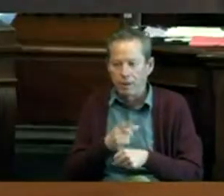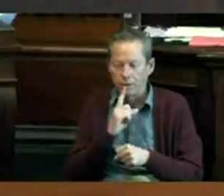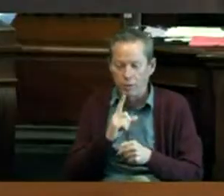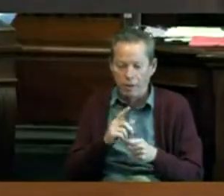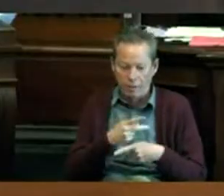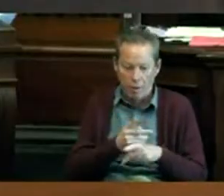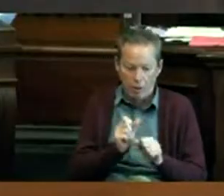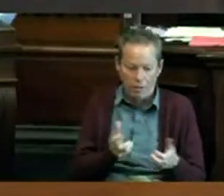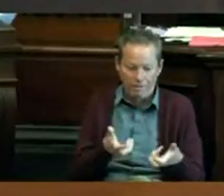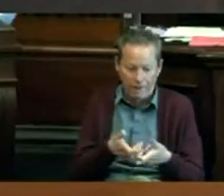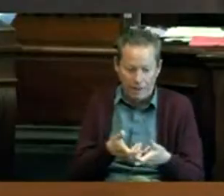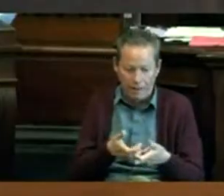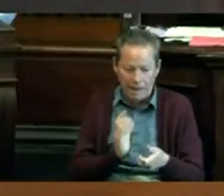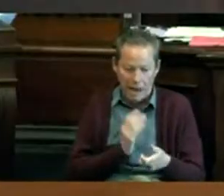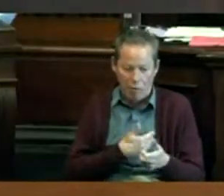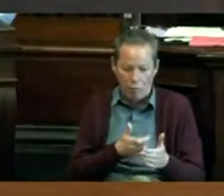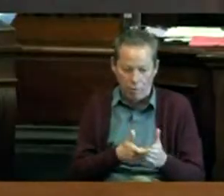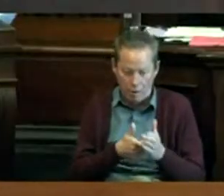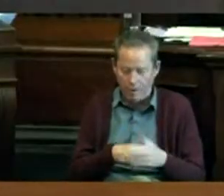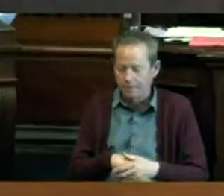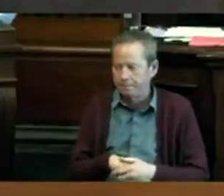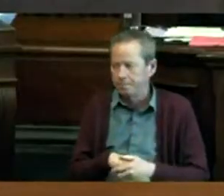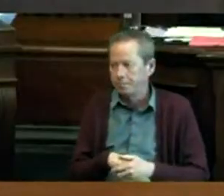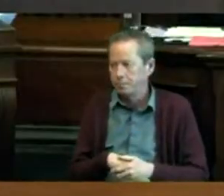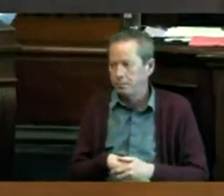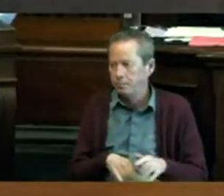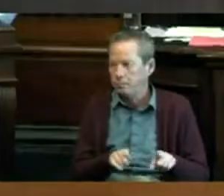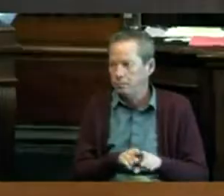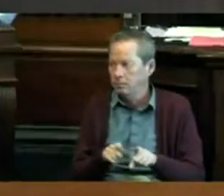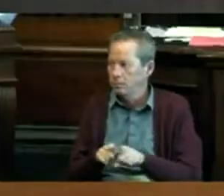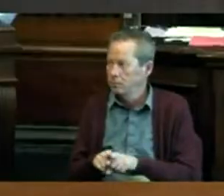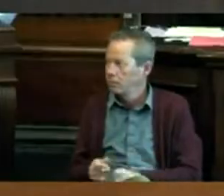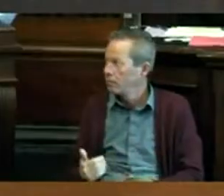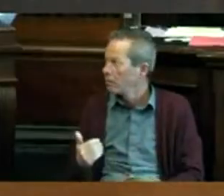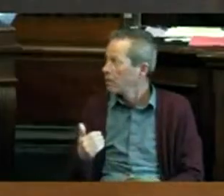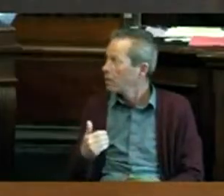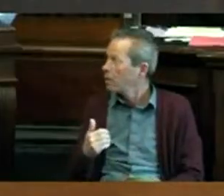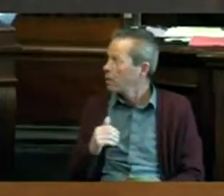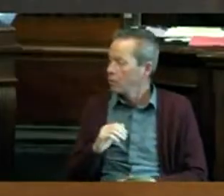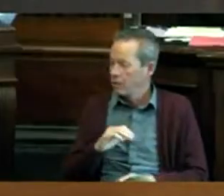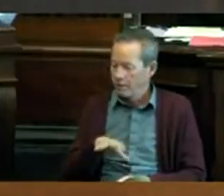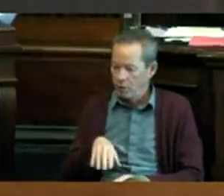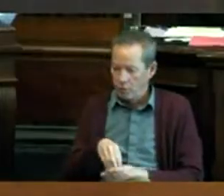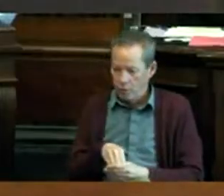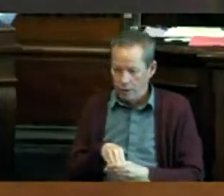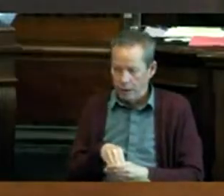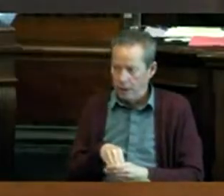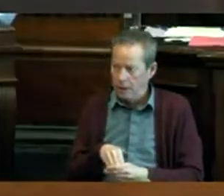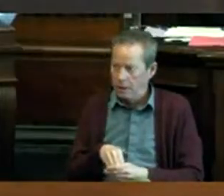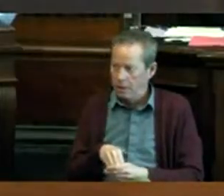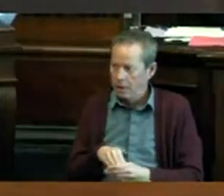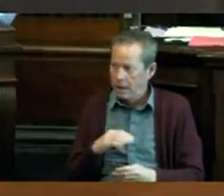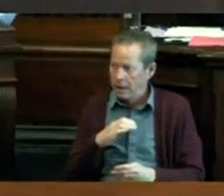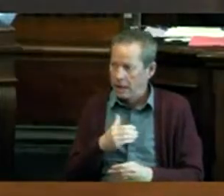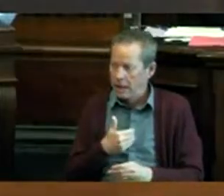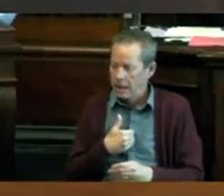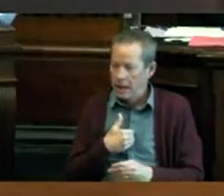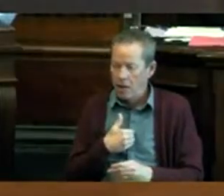the box in every product. And we made sure that the product